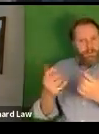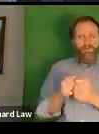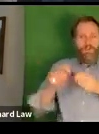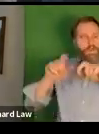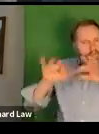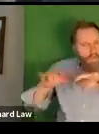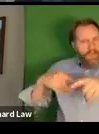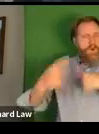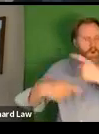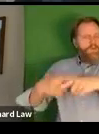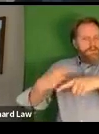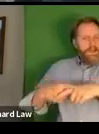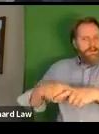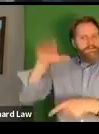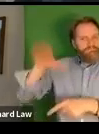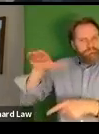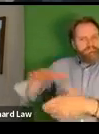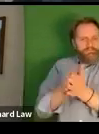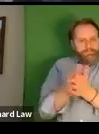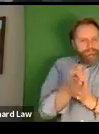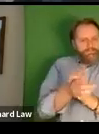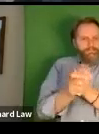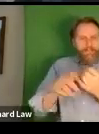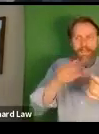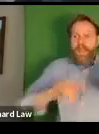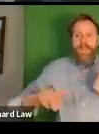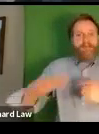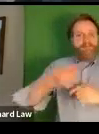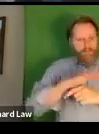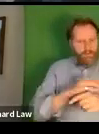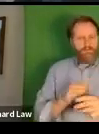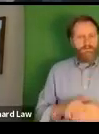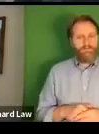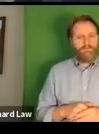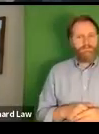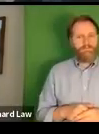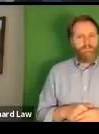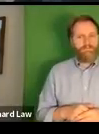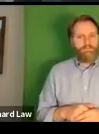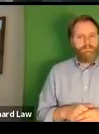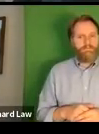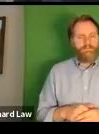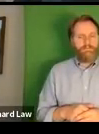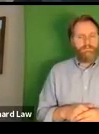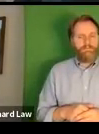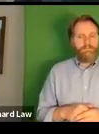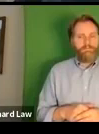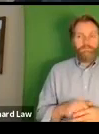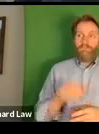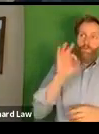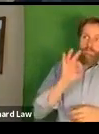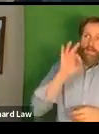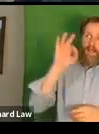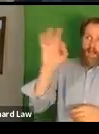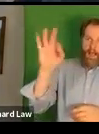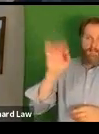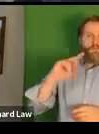and we've also pushed for the employer to do thermal testing for jurors as they